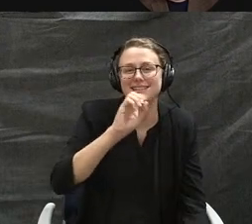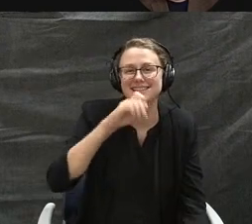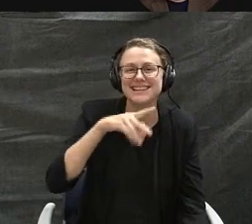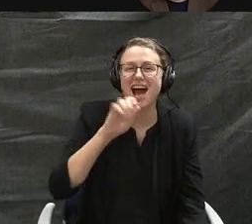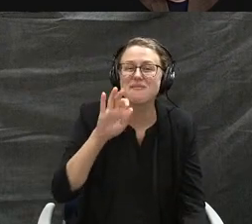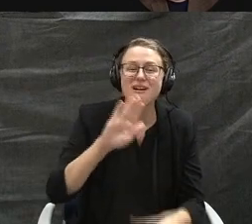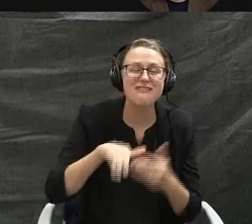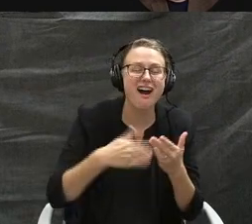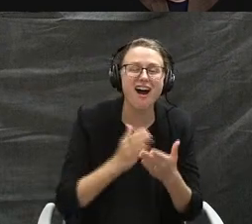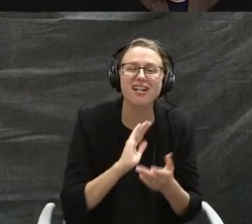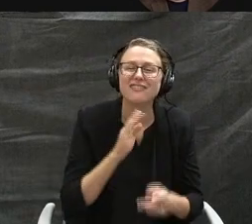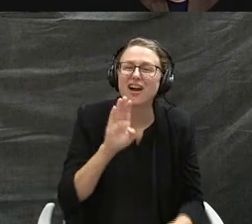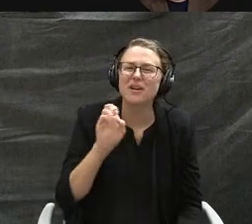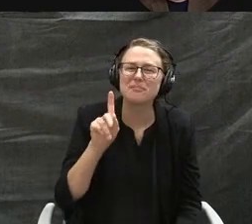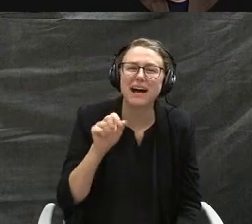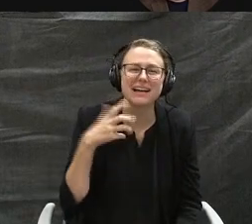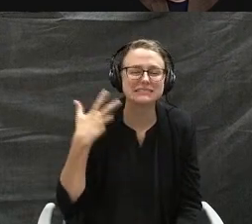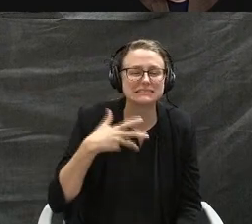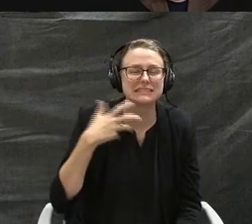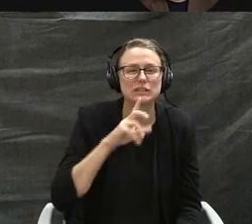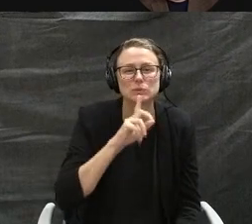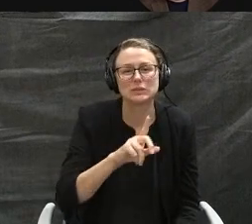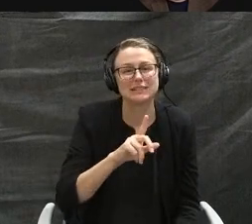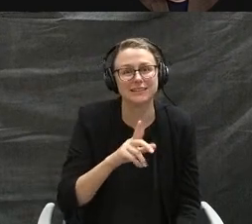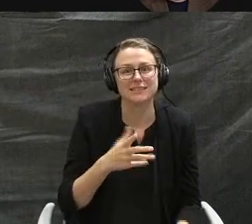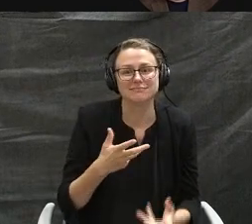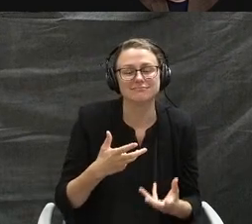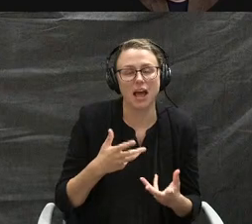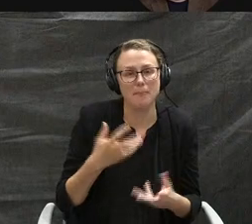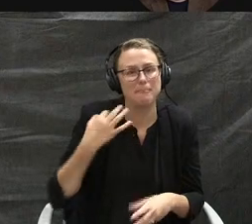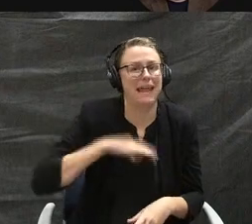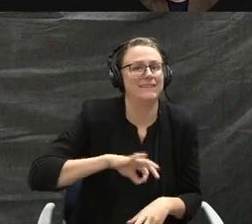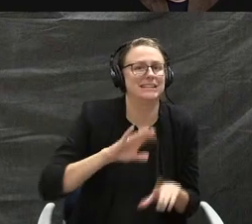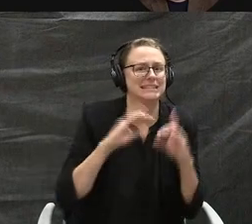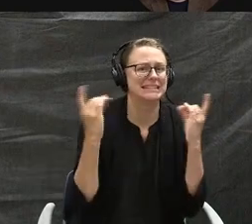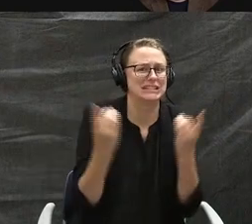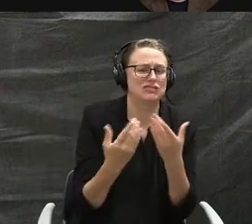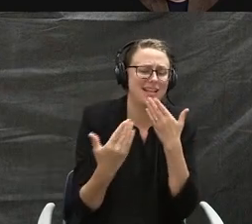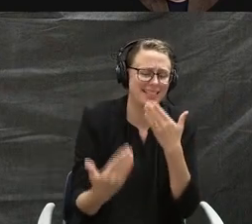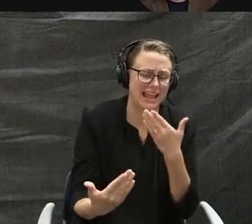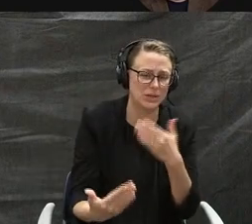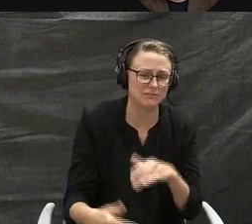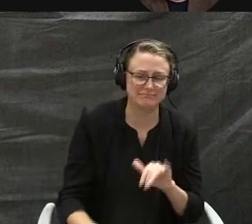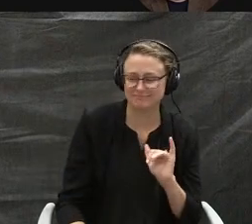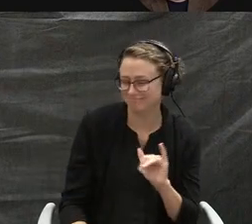Huge test for the district and Anna huge benefit. So thank you. I think just run the boat.